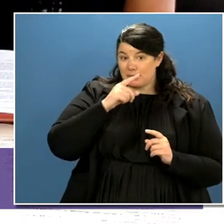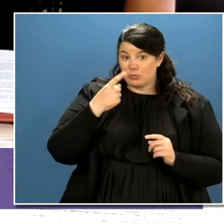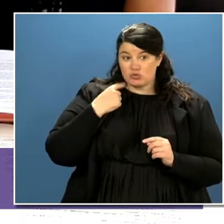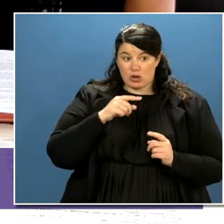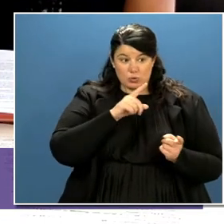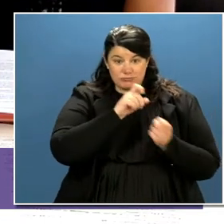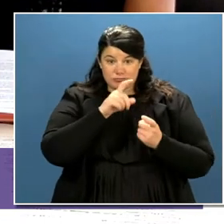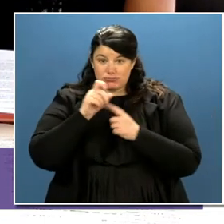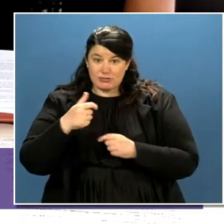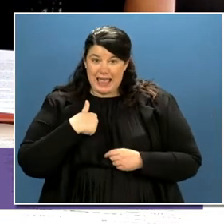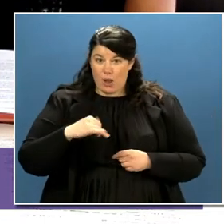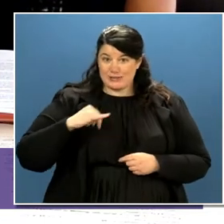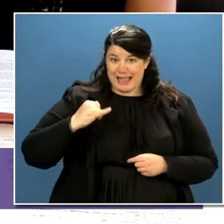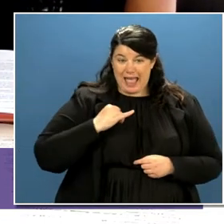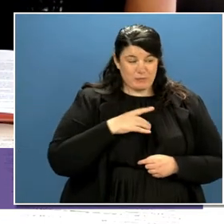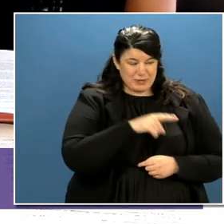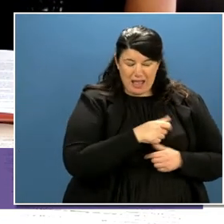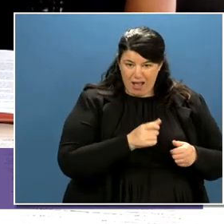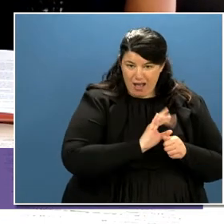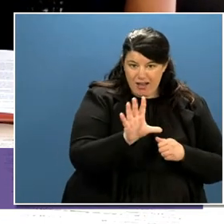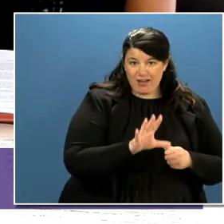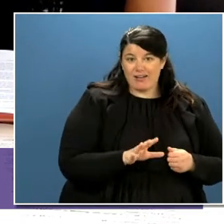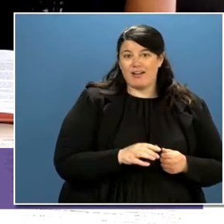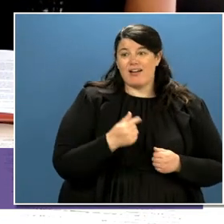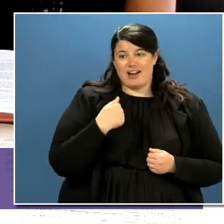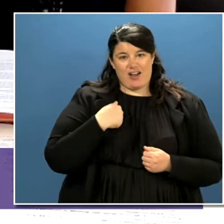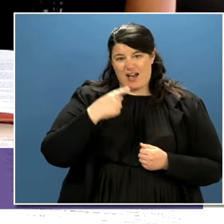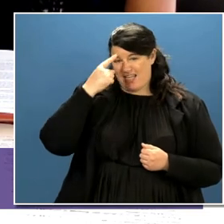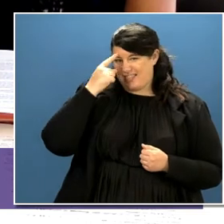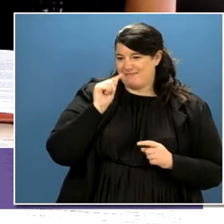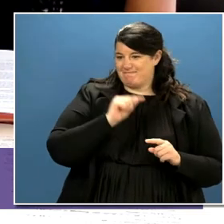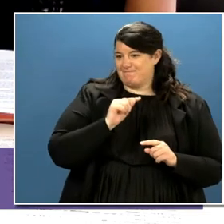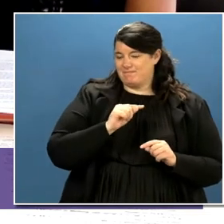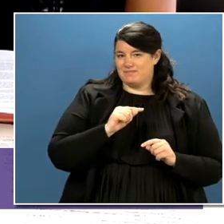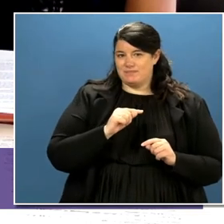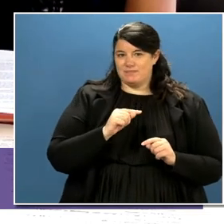because they are so great, and I think that is --- just proves that you don't